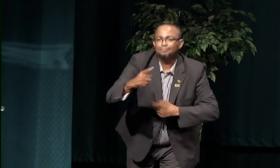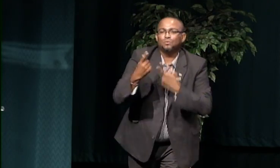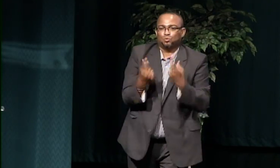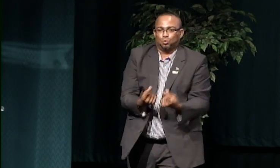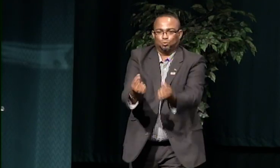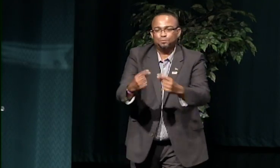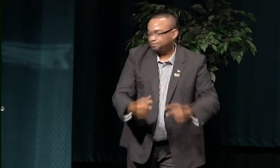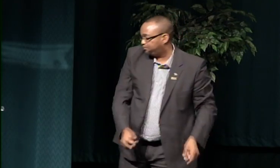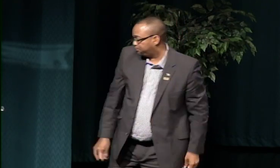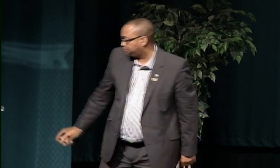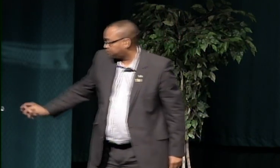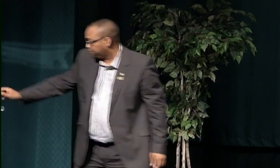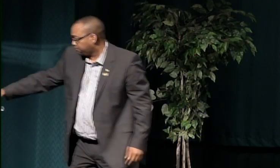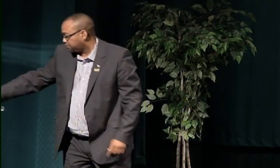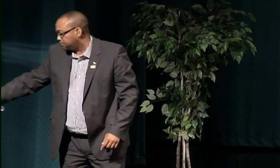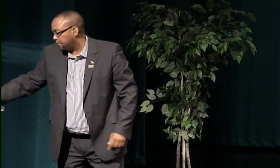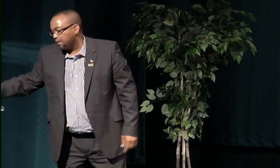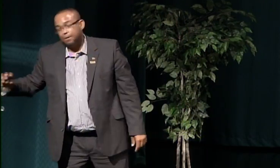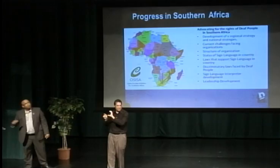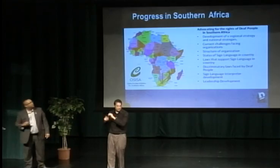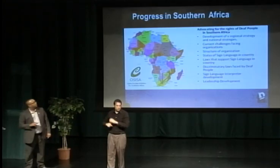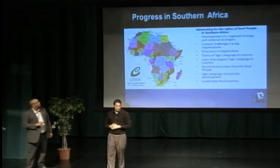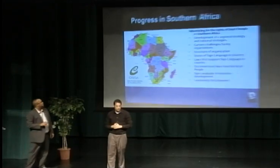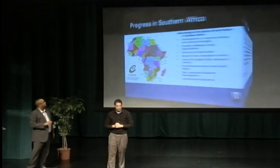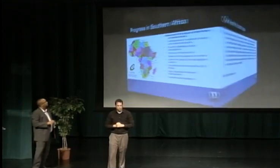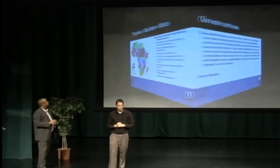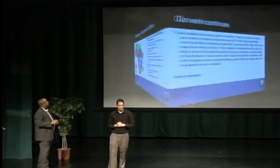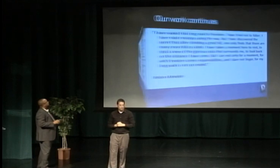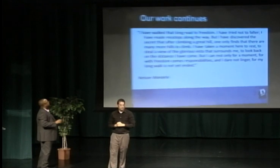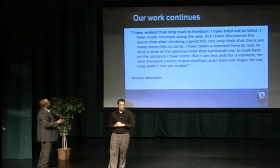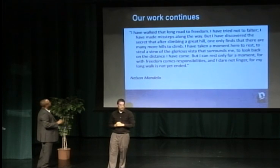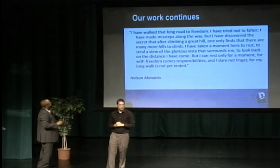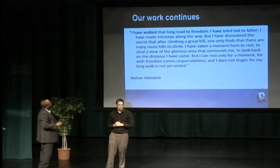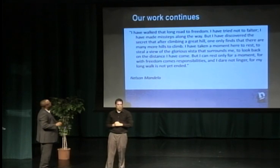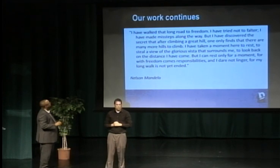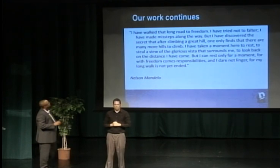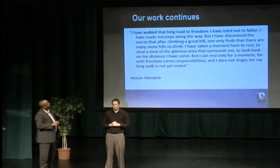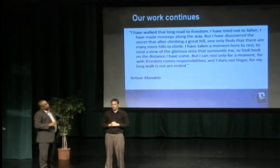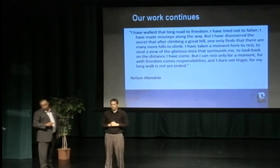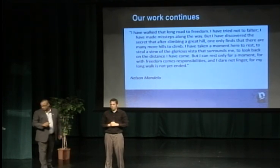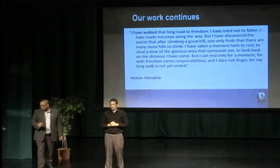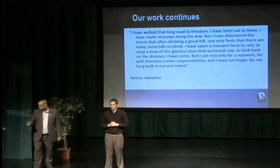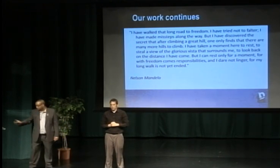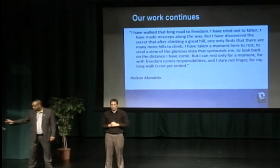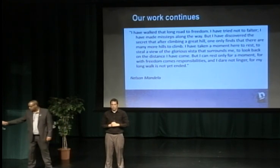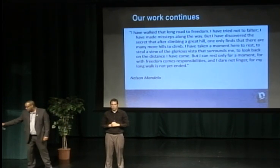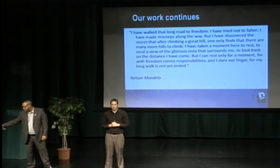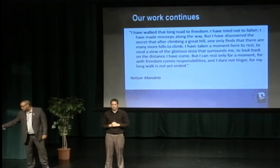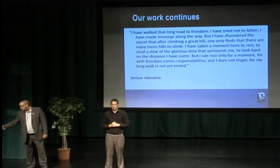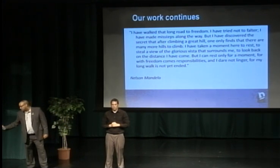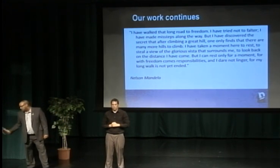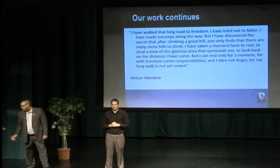we then share to our community. So they can continue to fight for the human rights